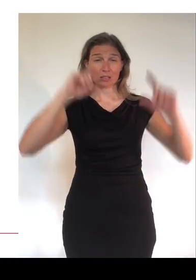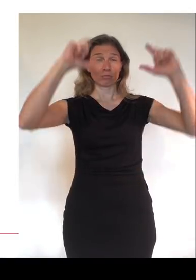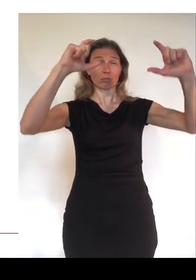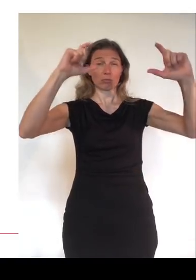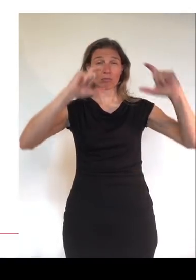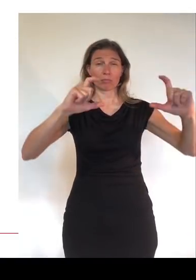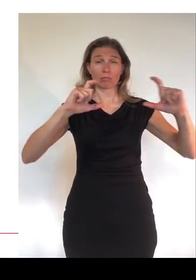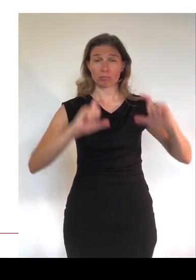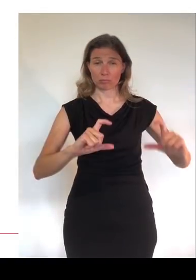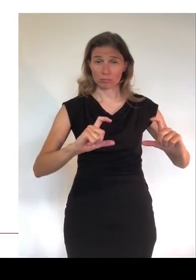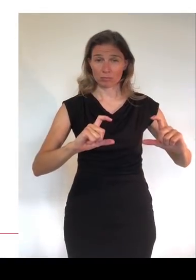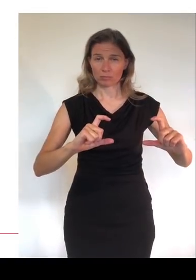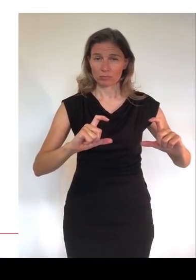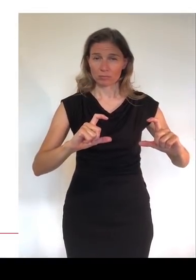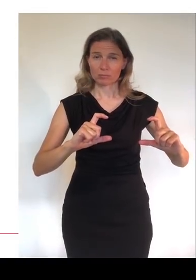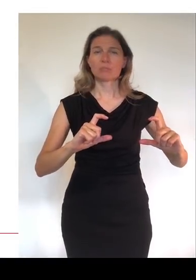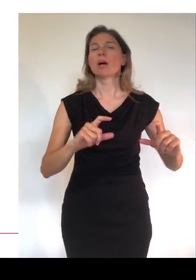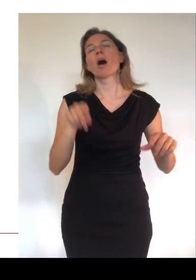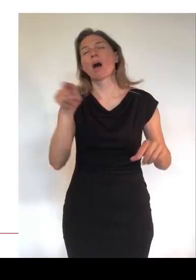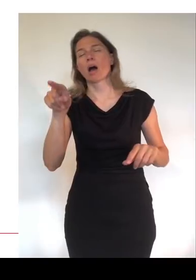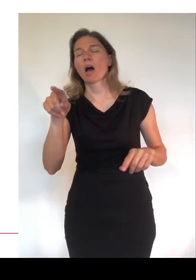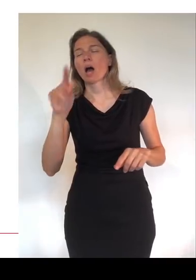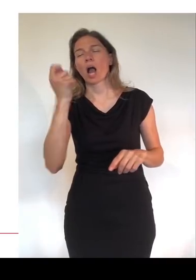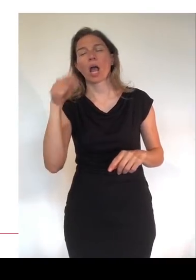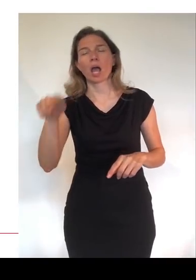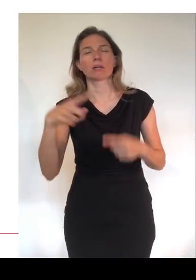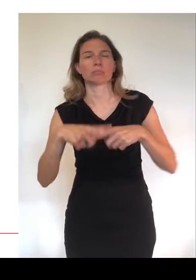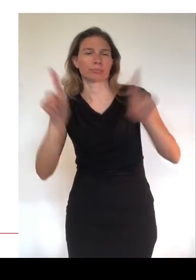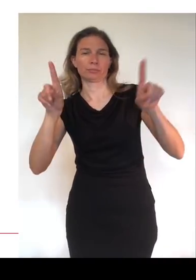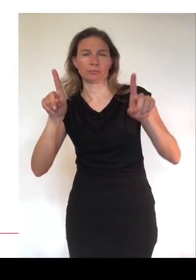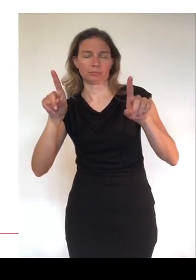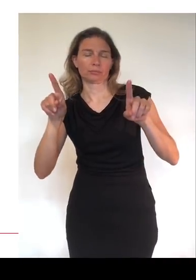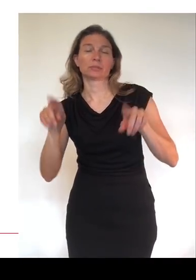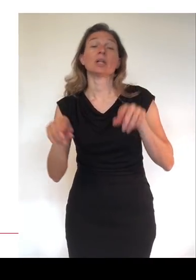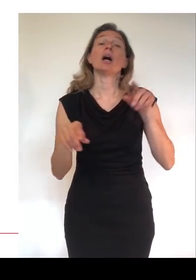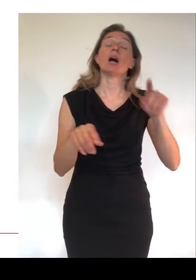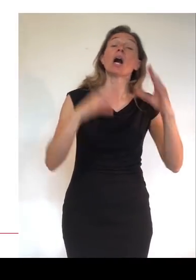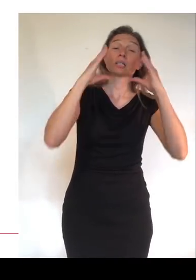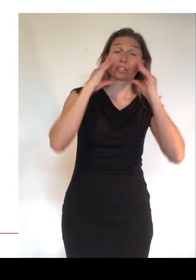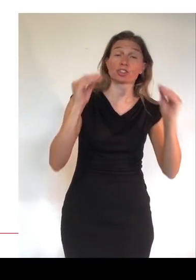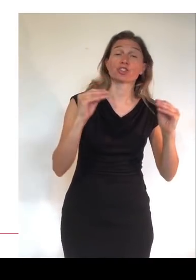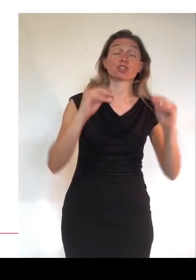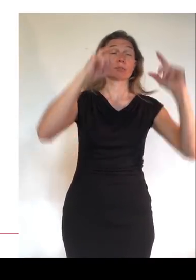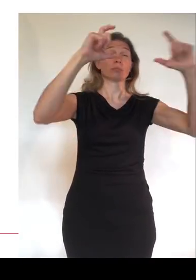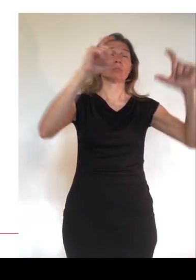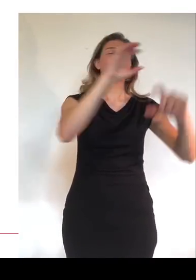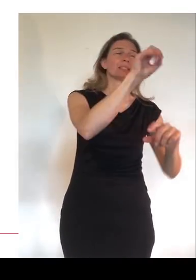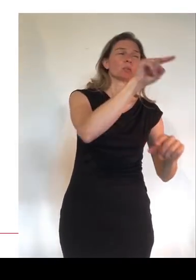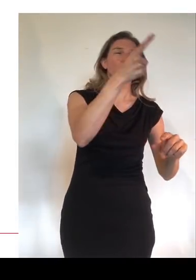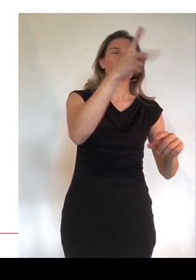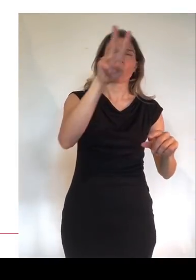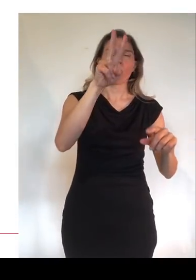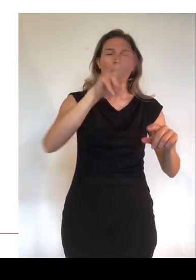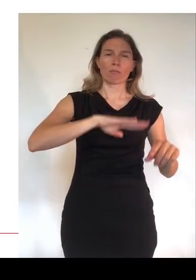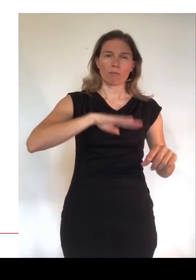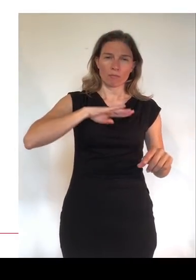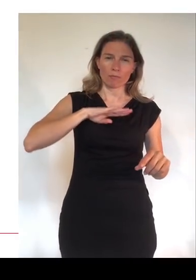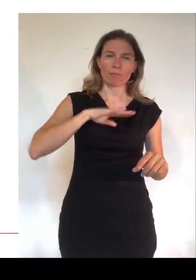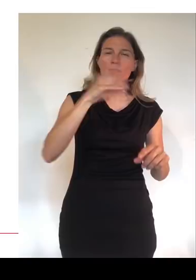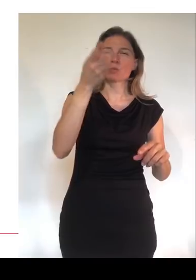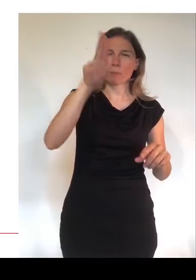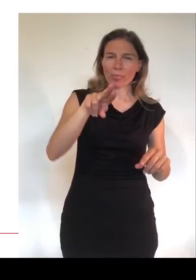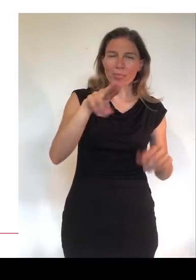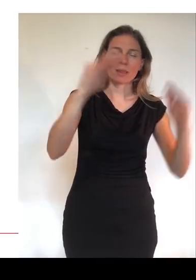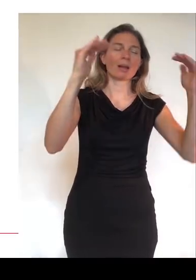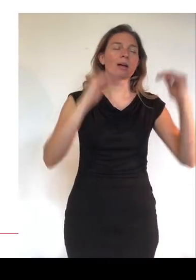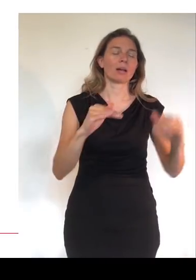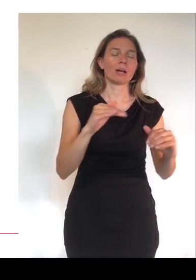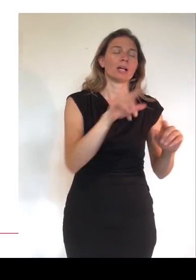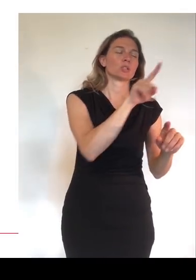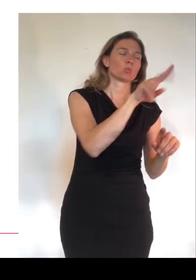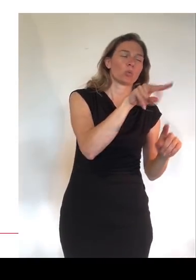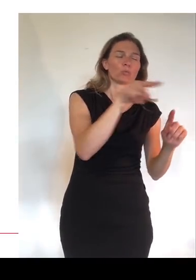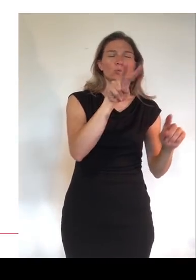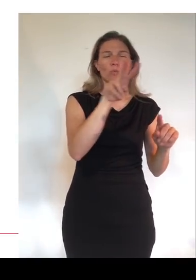12 to 24 24 to 36 and 36 to 48 months and the major adaptation that we did is